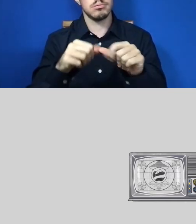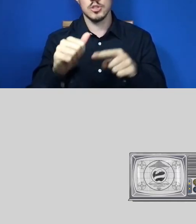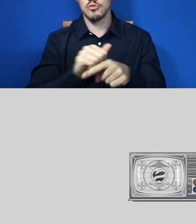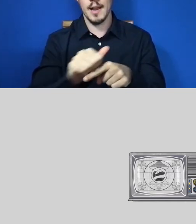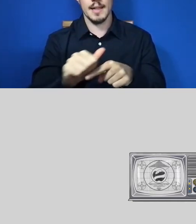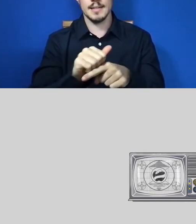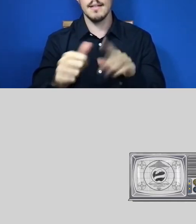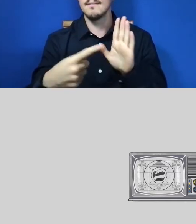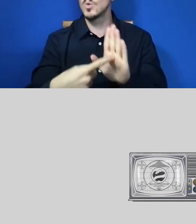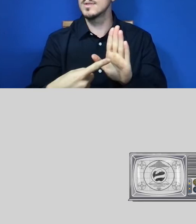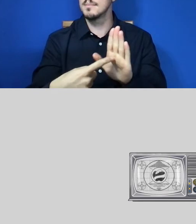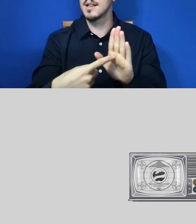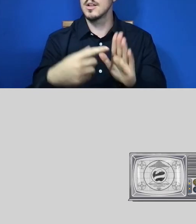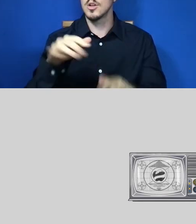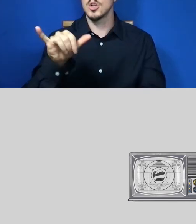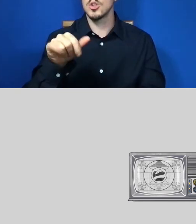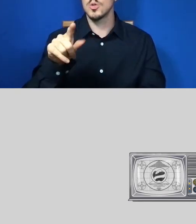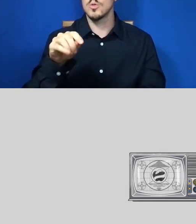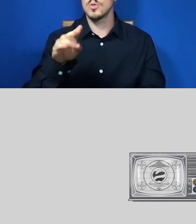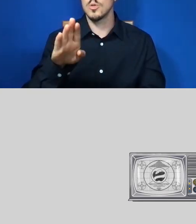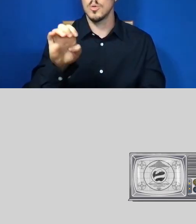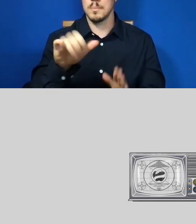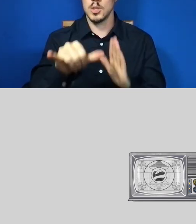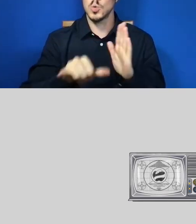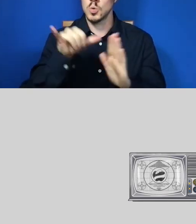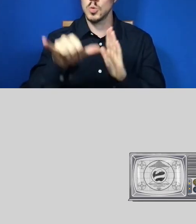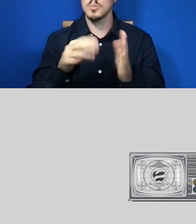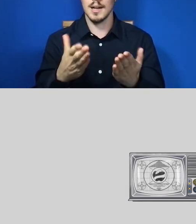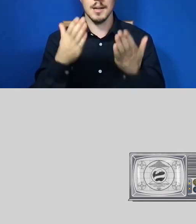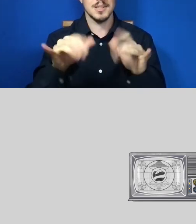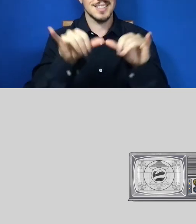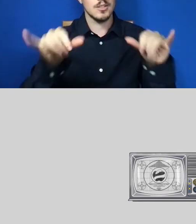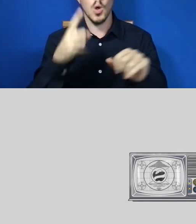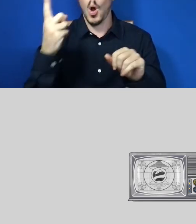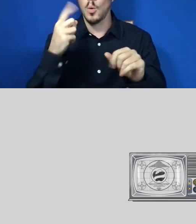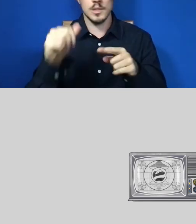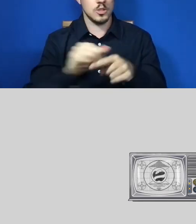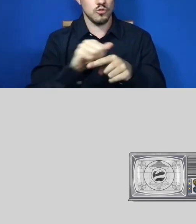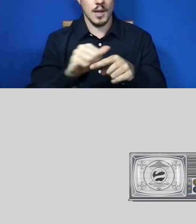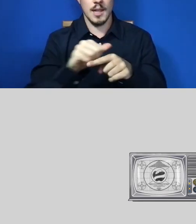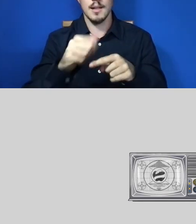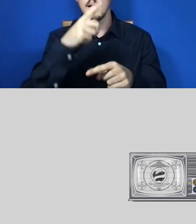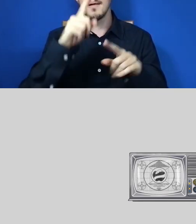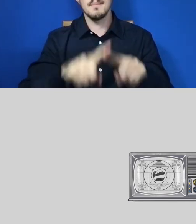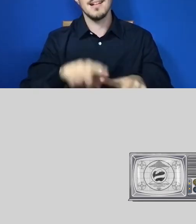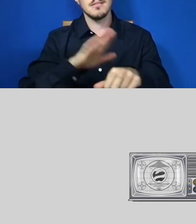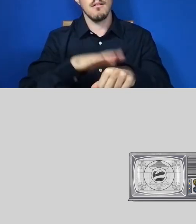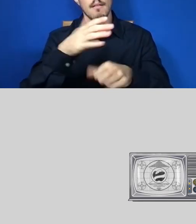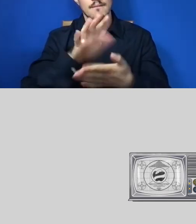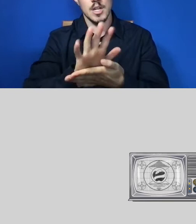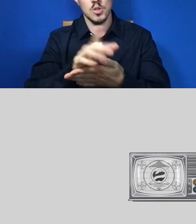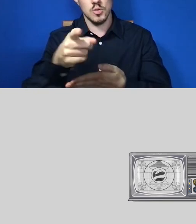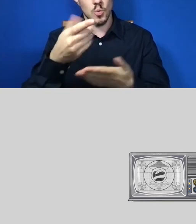For example, YouTube recommendation system is always improving based on the new videos that you're watching,